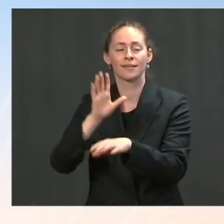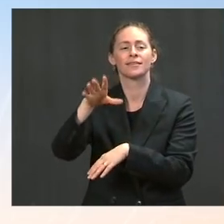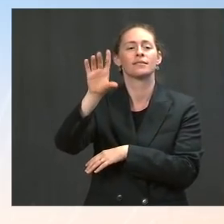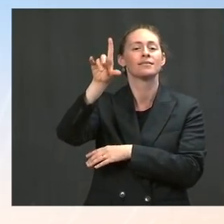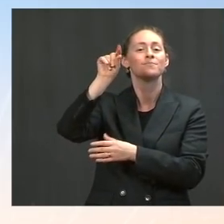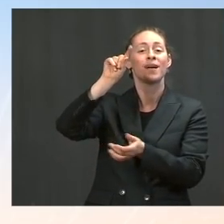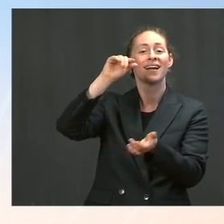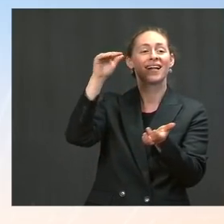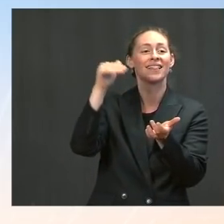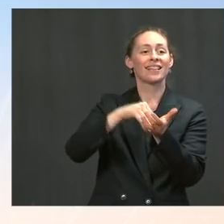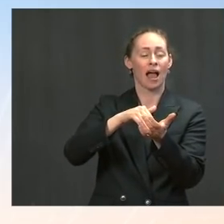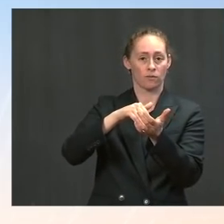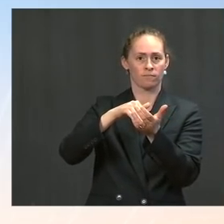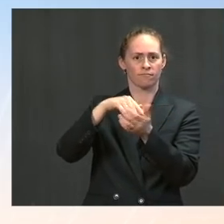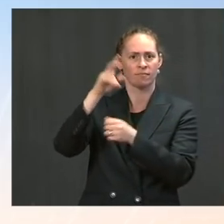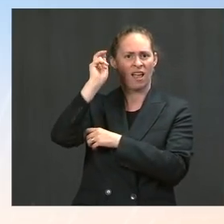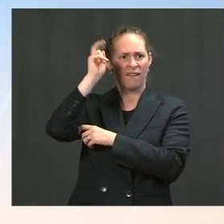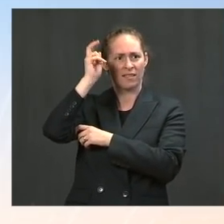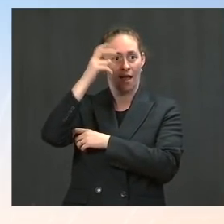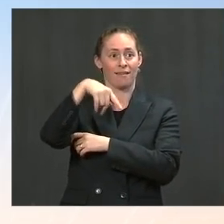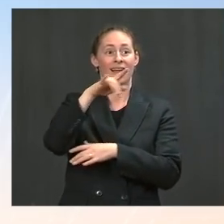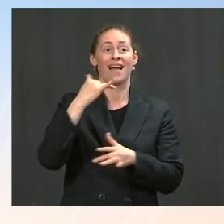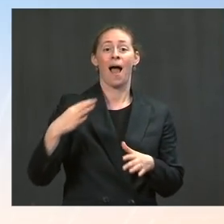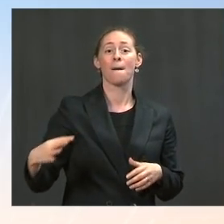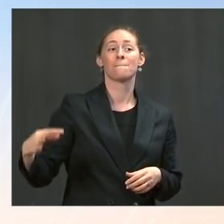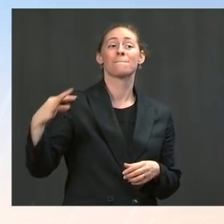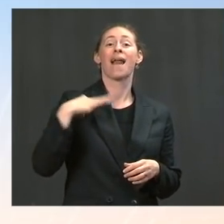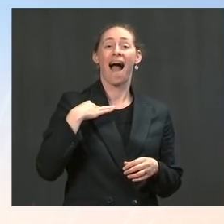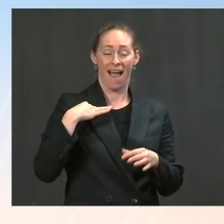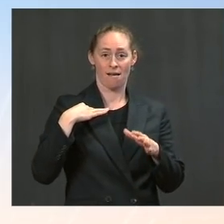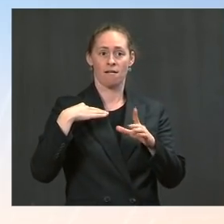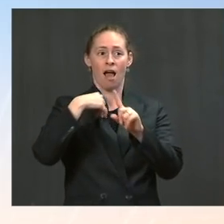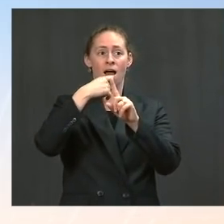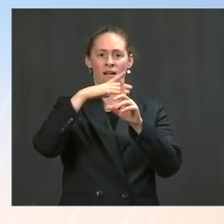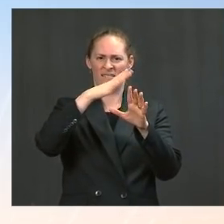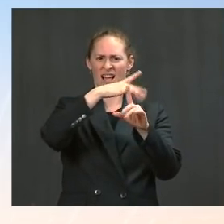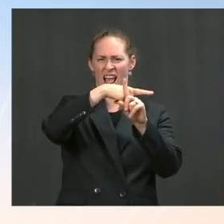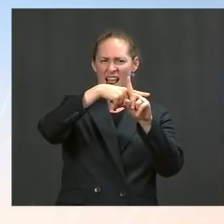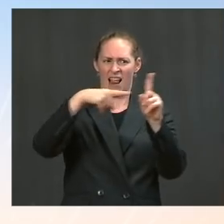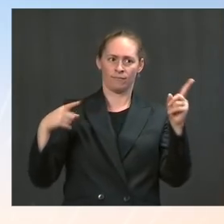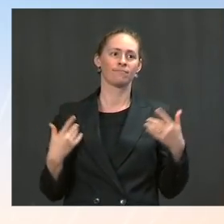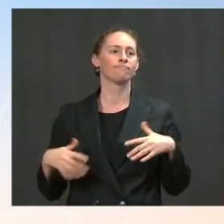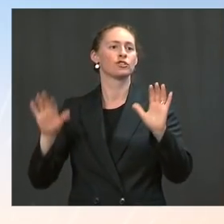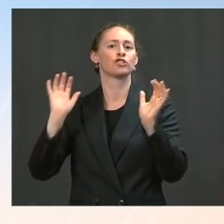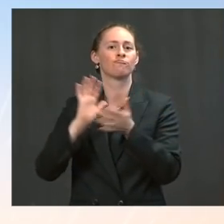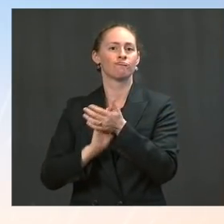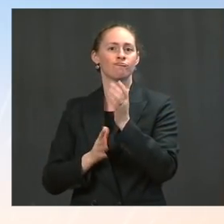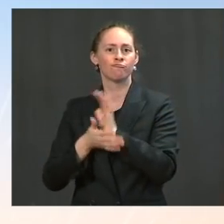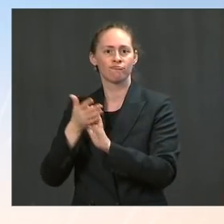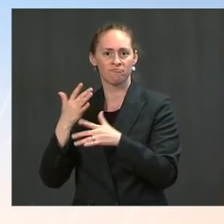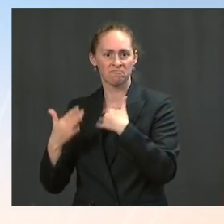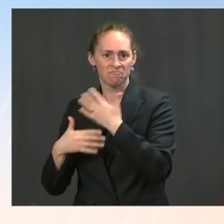and that about half of that have completed necessary paperwork to move forward in the process. Just what's "move forward in the process"?